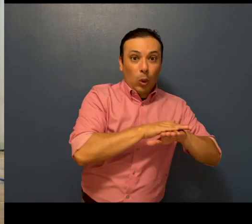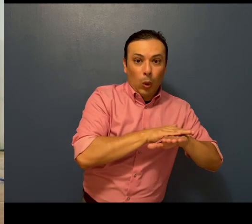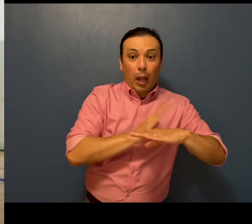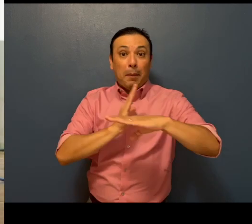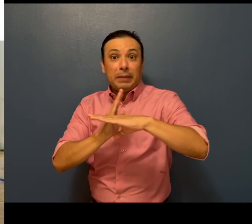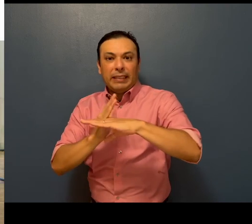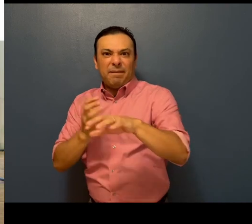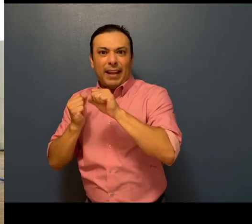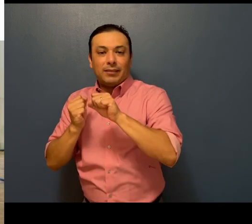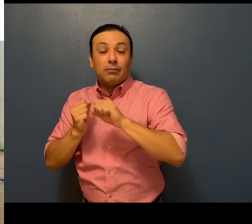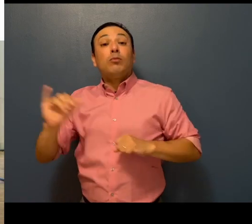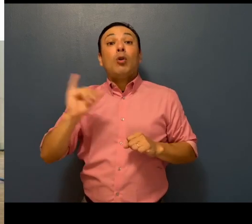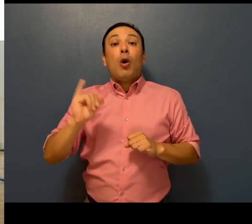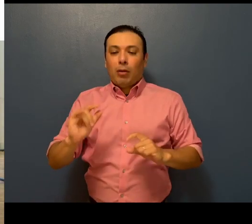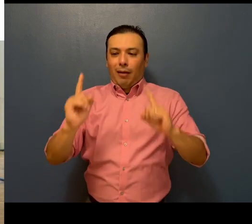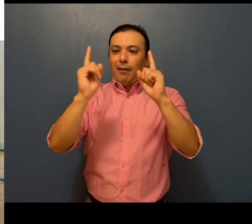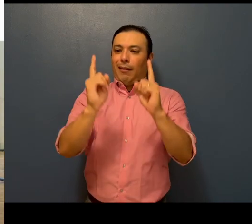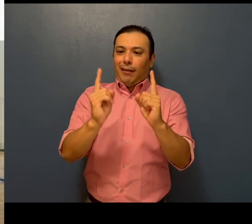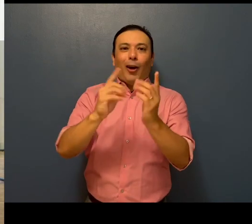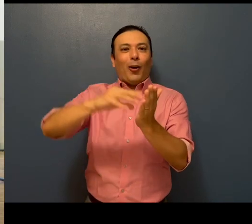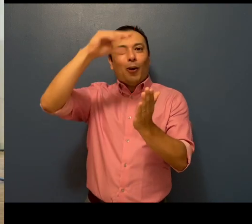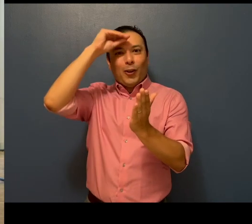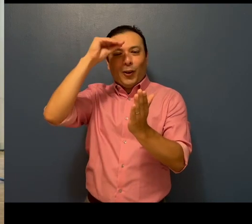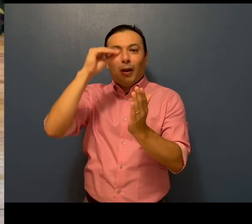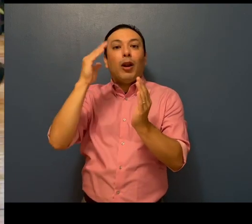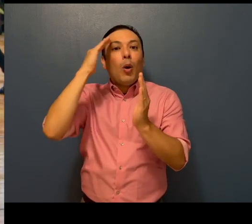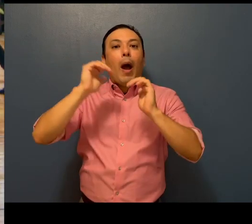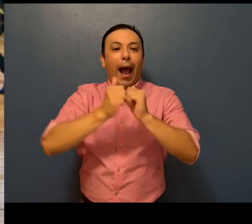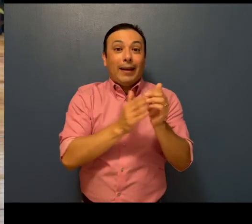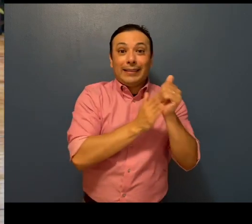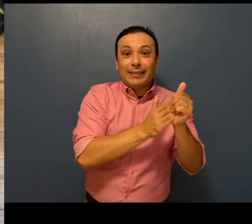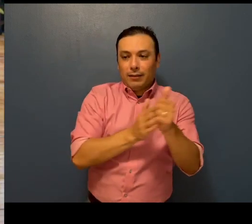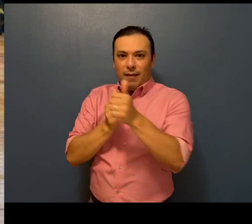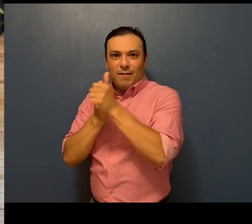for a leader and a follower so that if you go to dance at a social event, you won't step on anyone's feet.